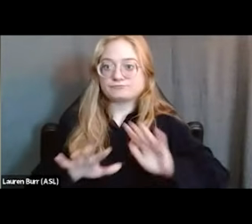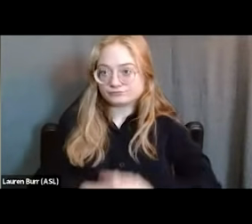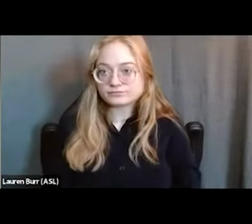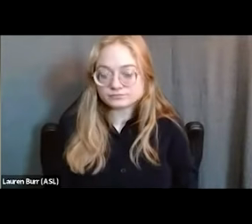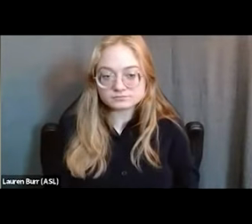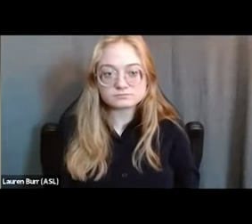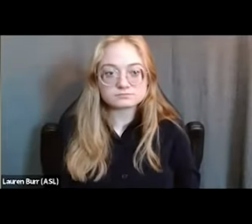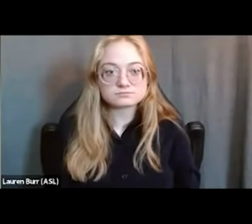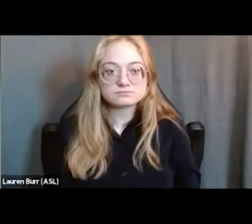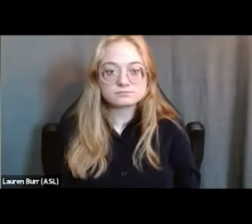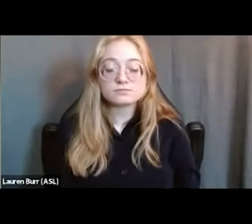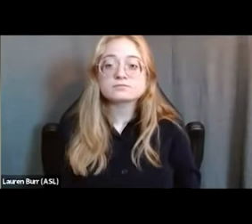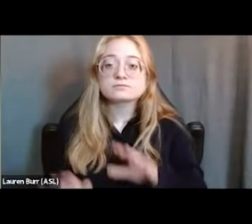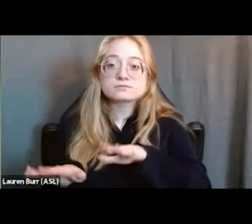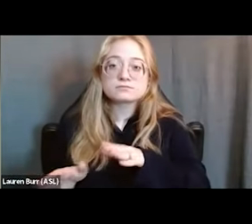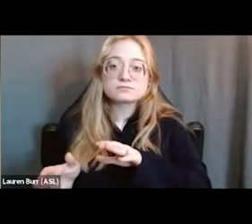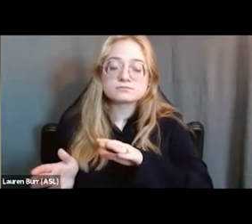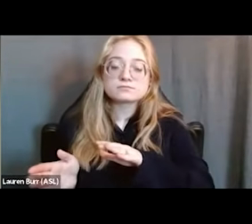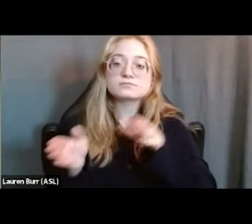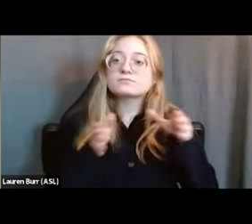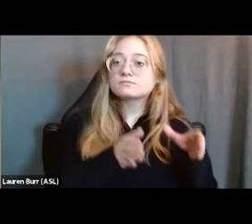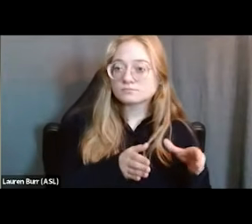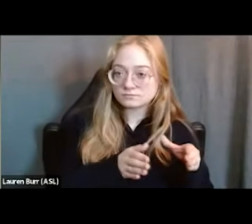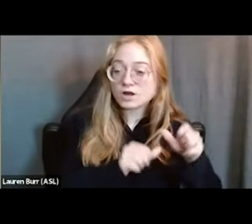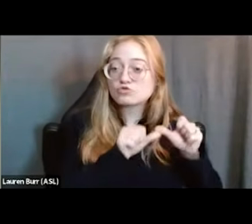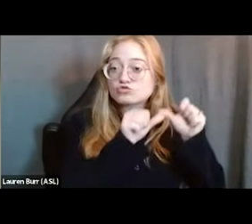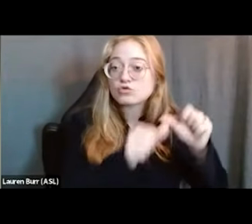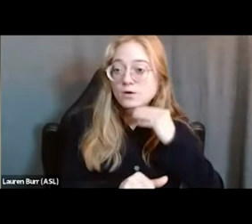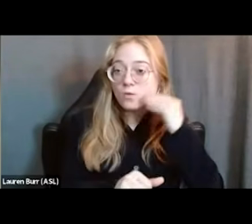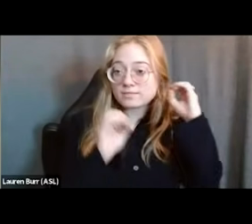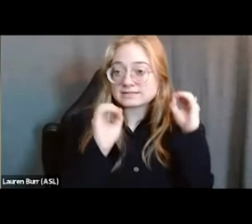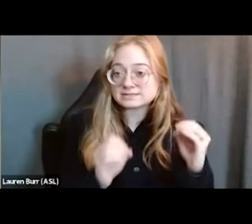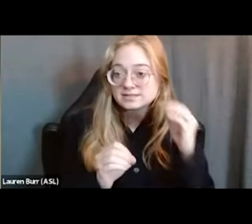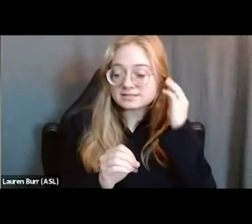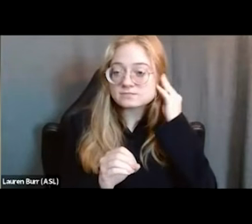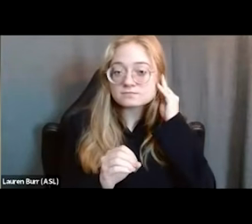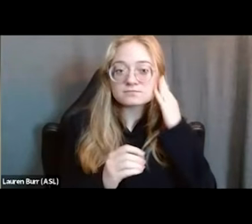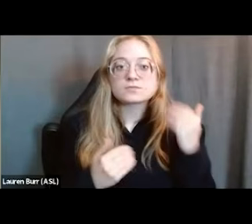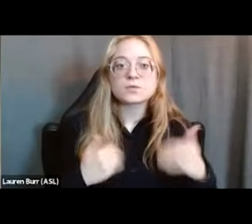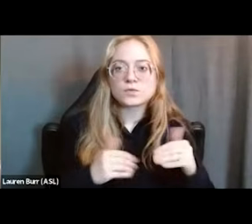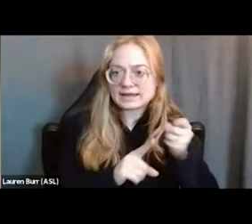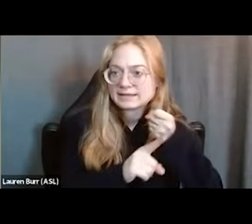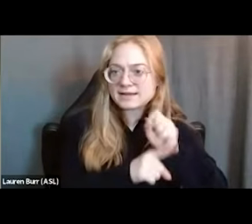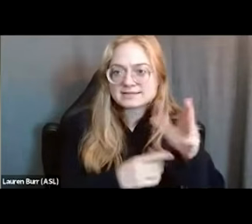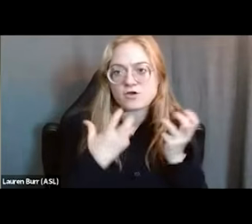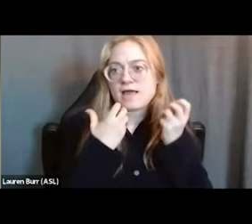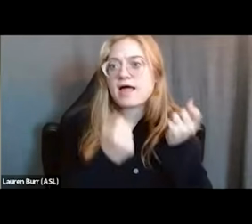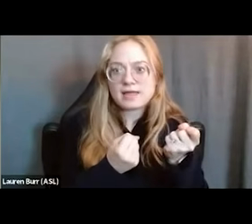who have been experiencing chronic homelessness, we know that that has a significant toll on their health. Those who are experiencing homelessness